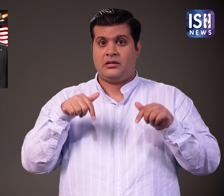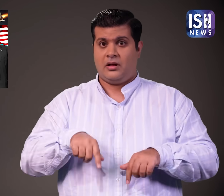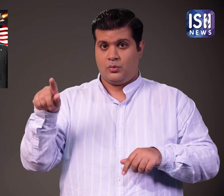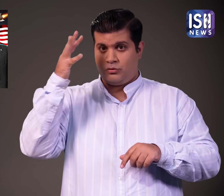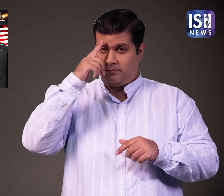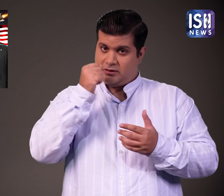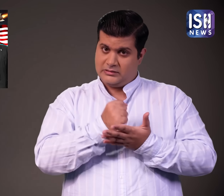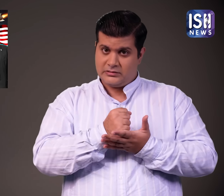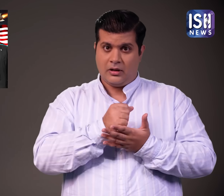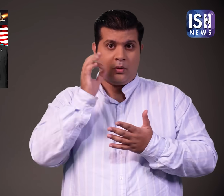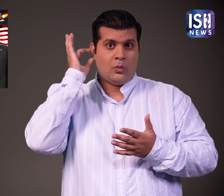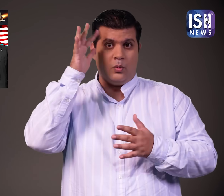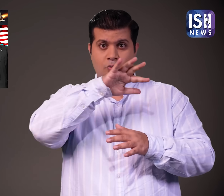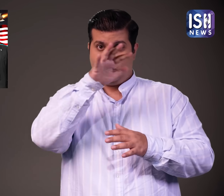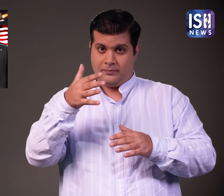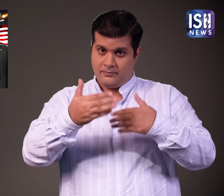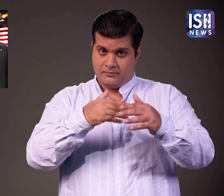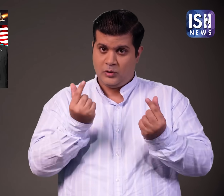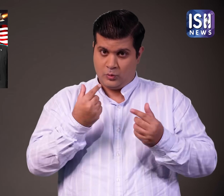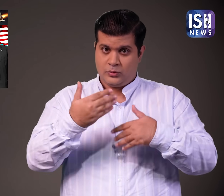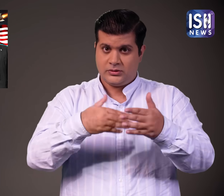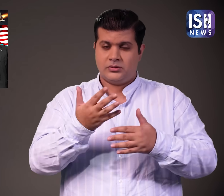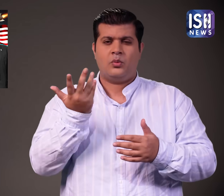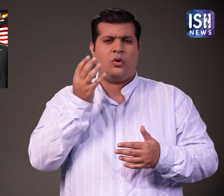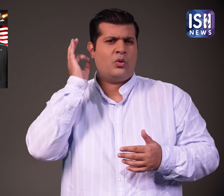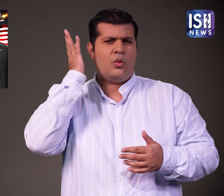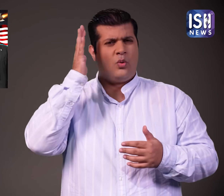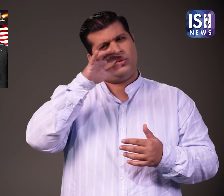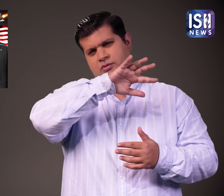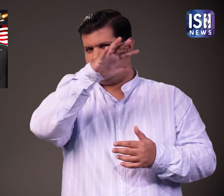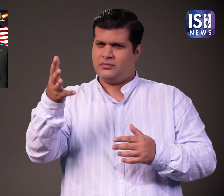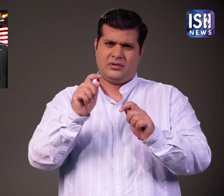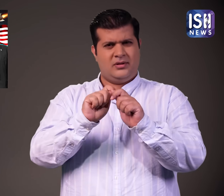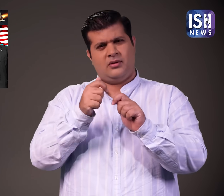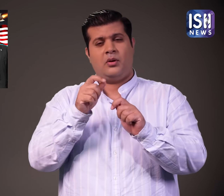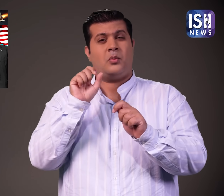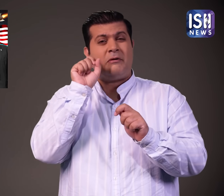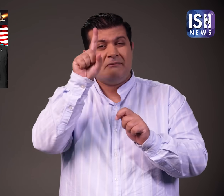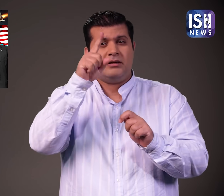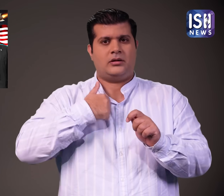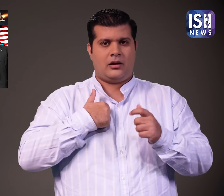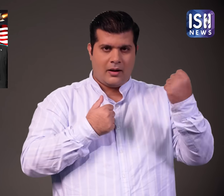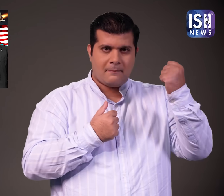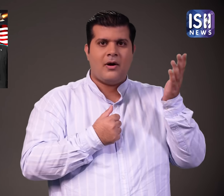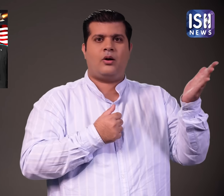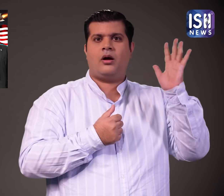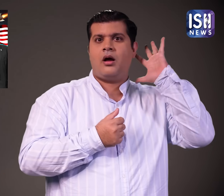President Trump has decided to start the Golden Dome project. While Trump can begin building it, Canada provides the first tracking information for incoming missiles.